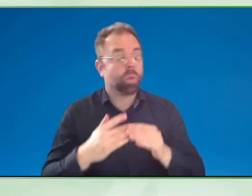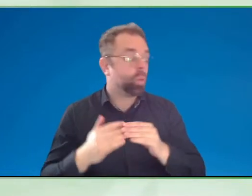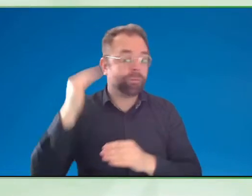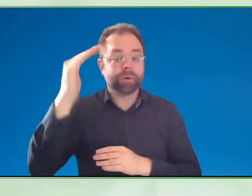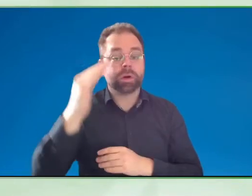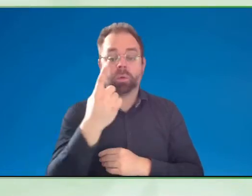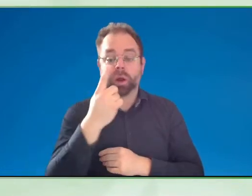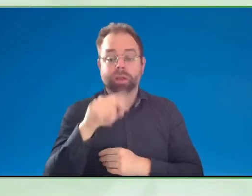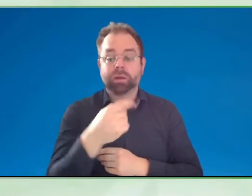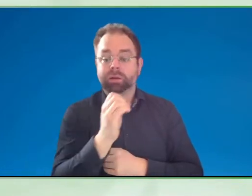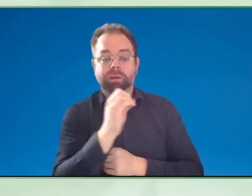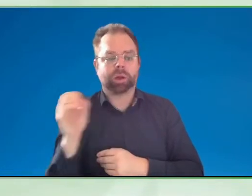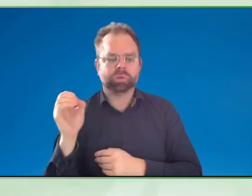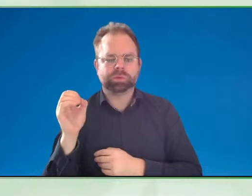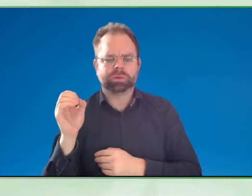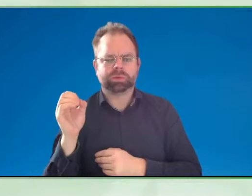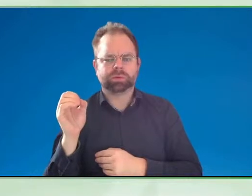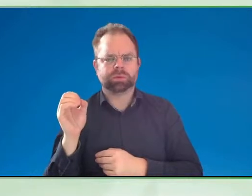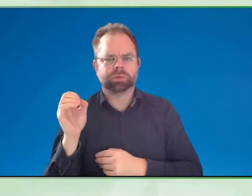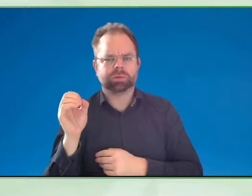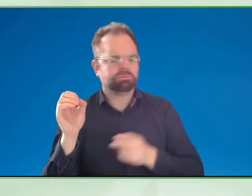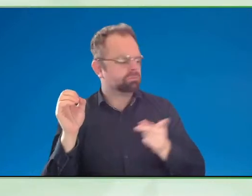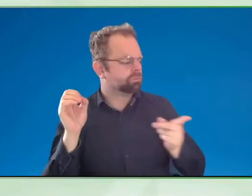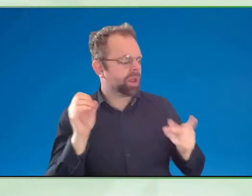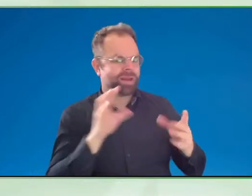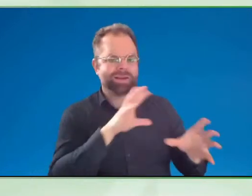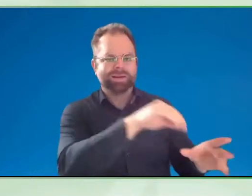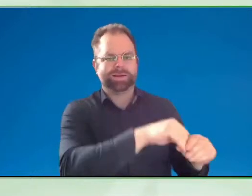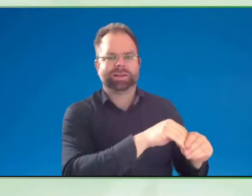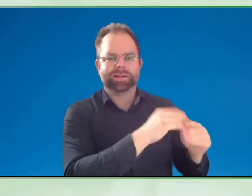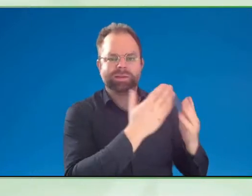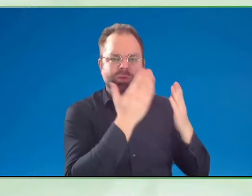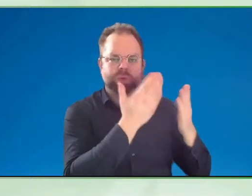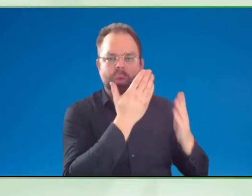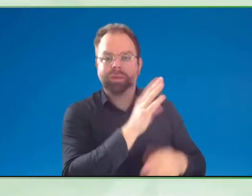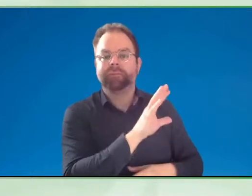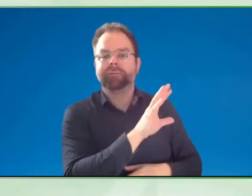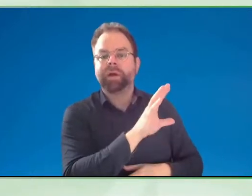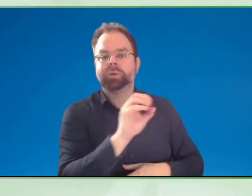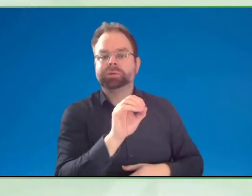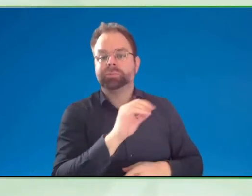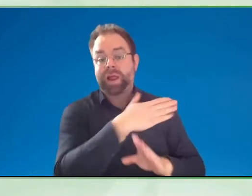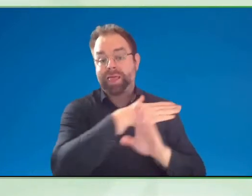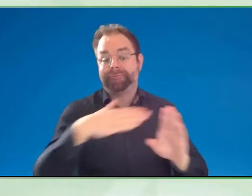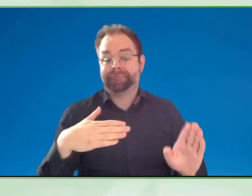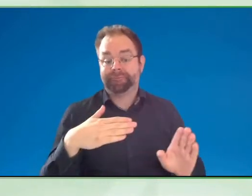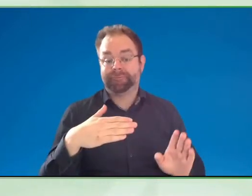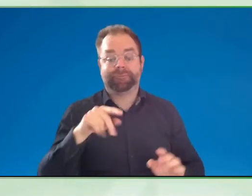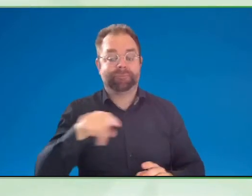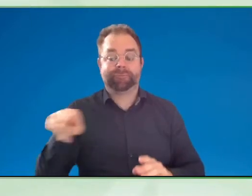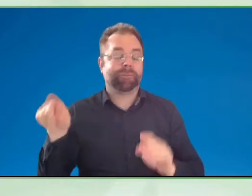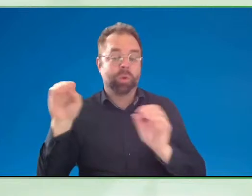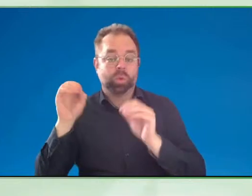Also the limited resources of I have previously talked about, when the government, when there